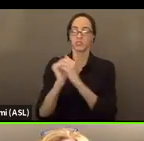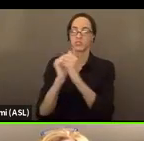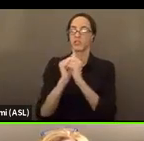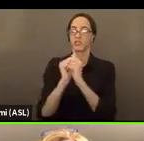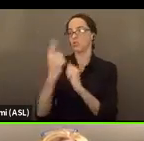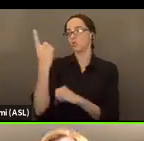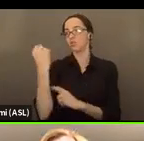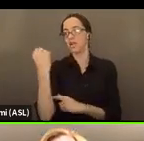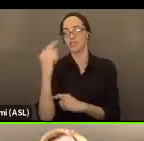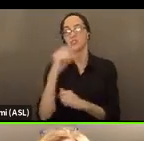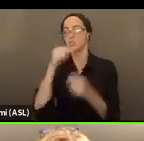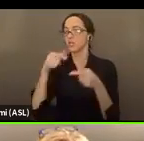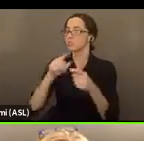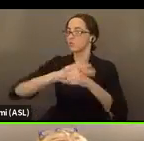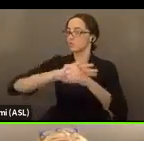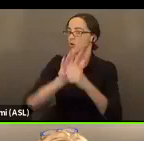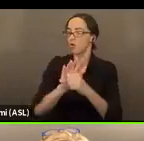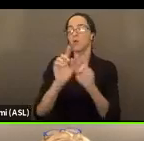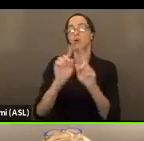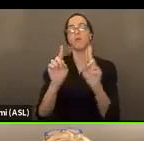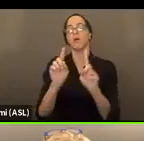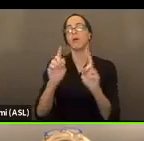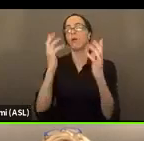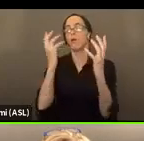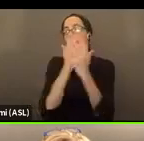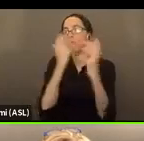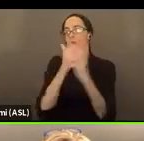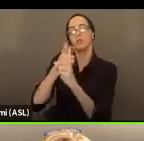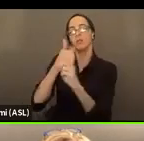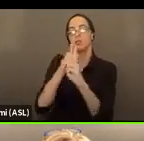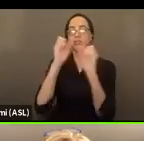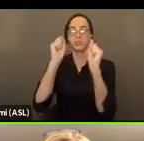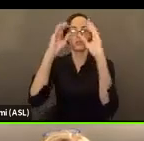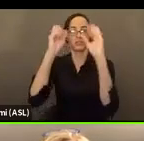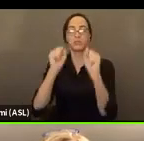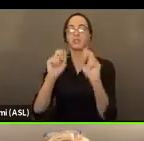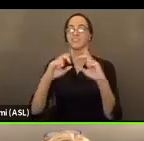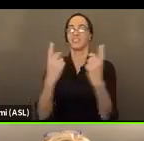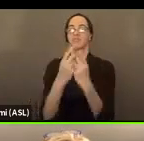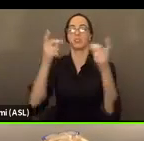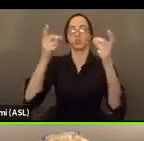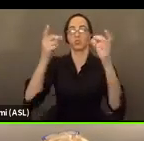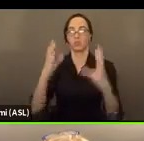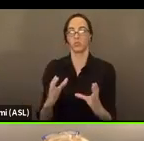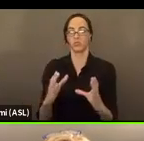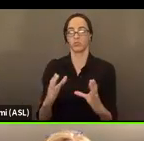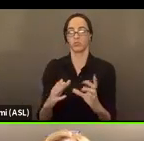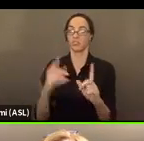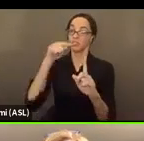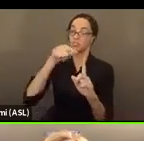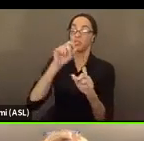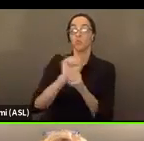of our incredible division directors he worked for years in child welfare and then he came over